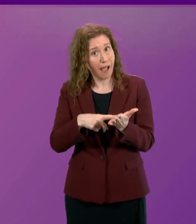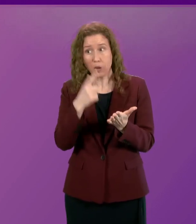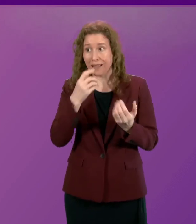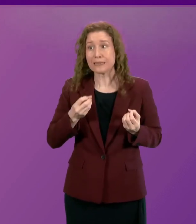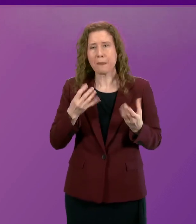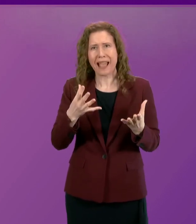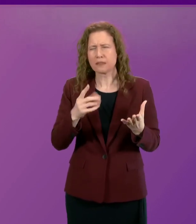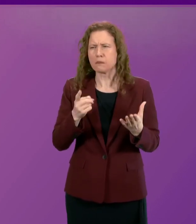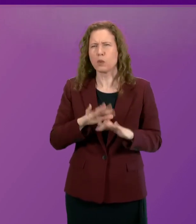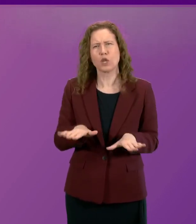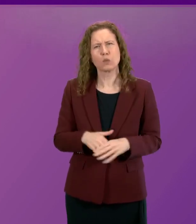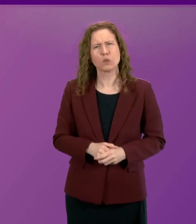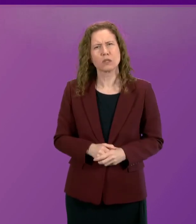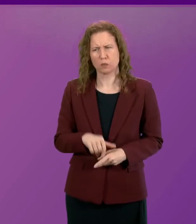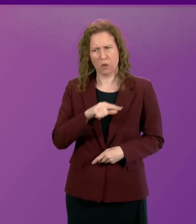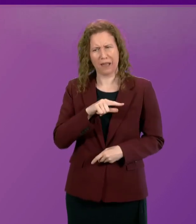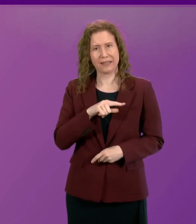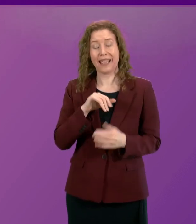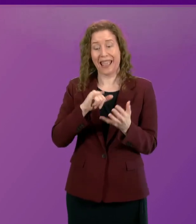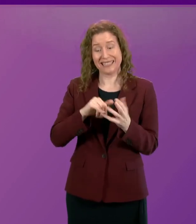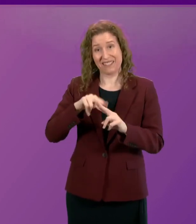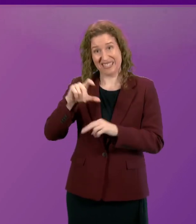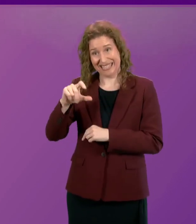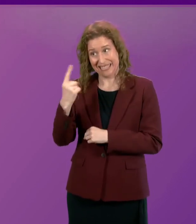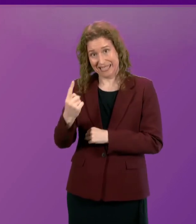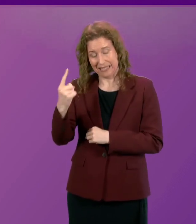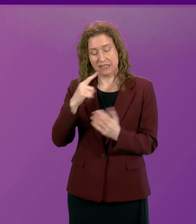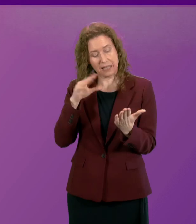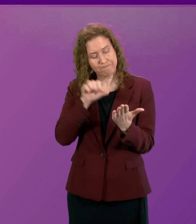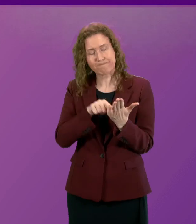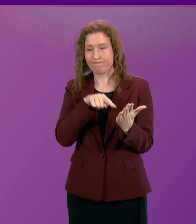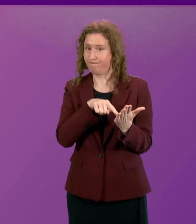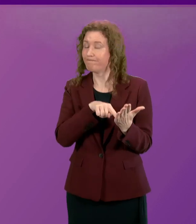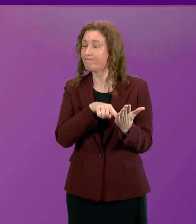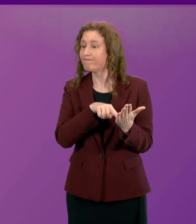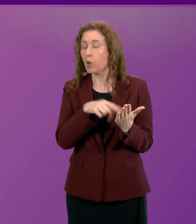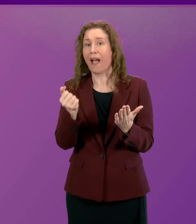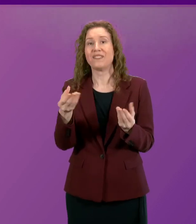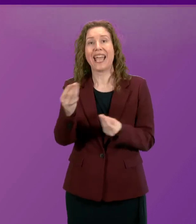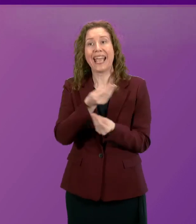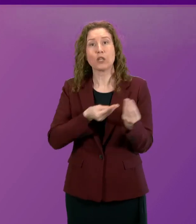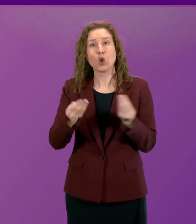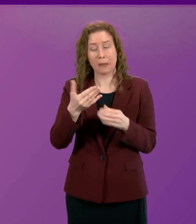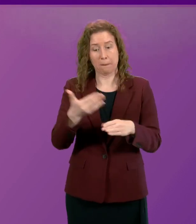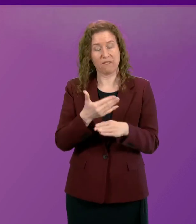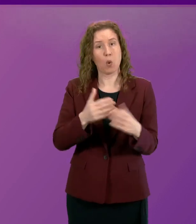but we do not, because the SFC identifies what it calls an “economic performance gap” with